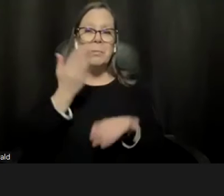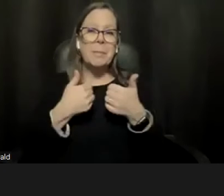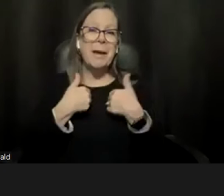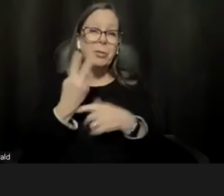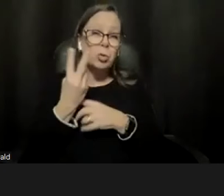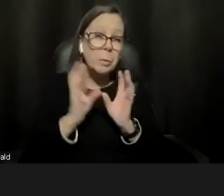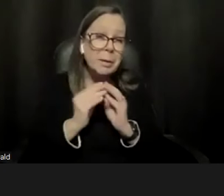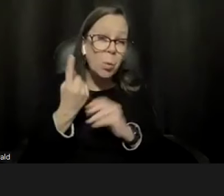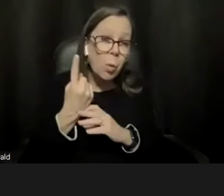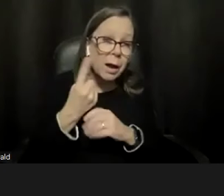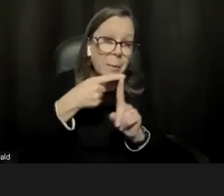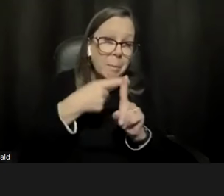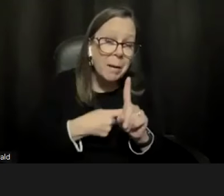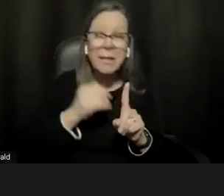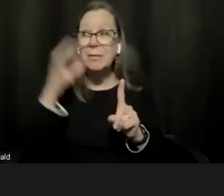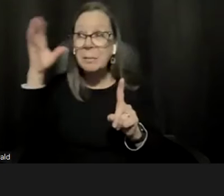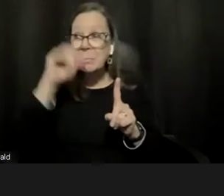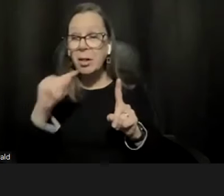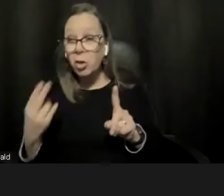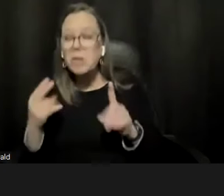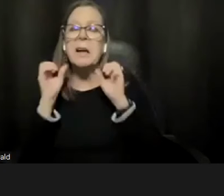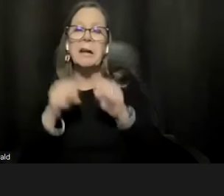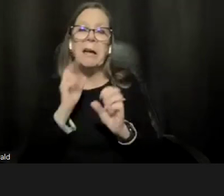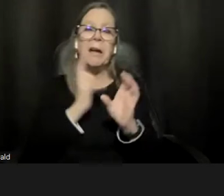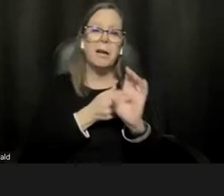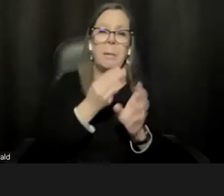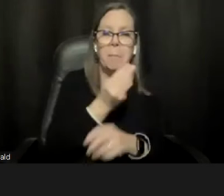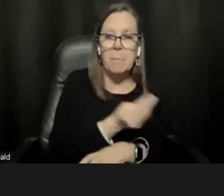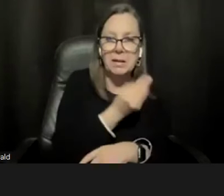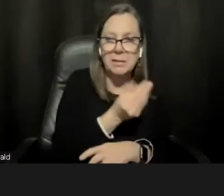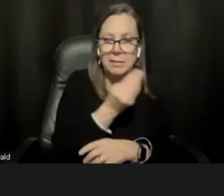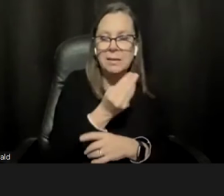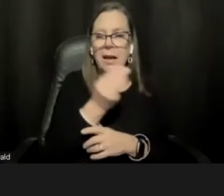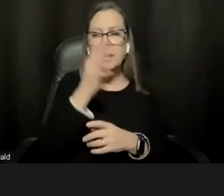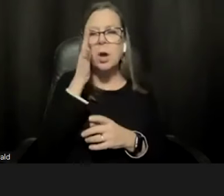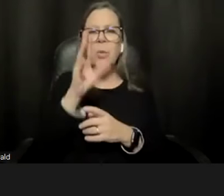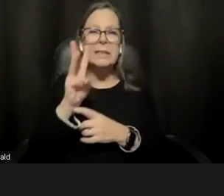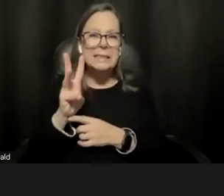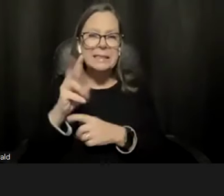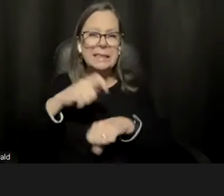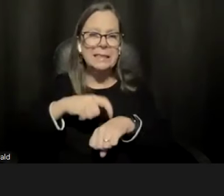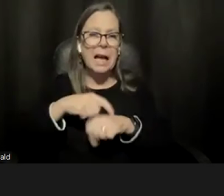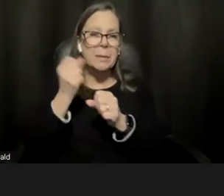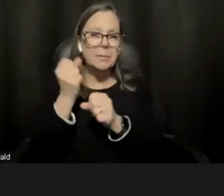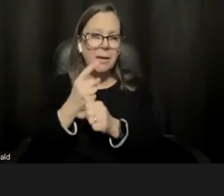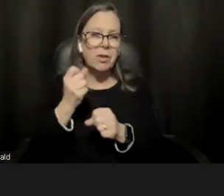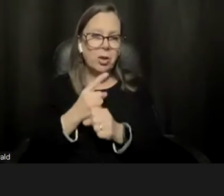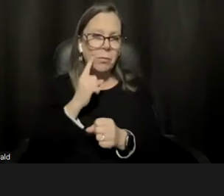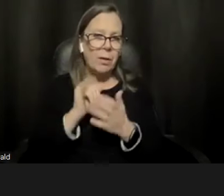Thursday, then you can make the Monday. That would just be six times a year, on that one.